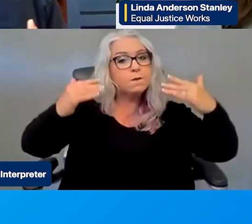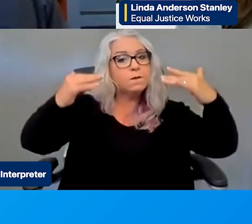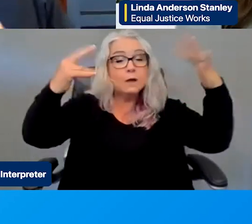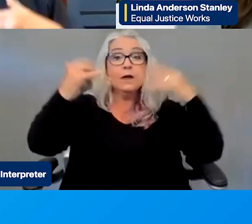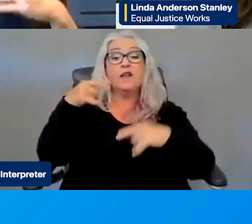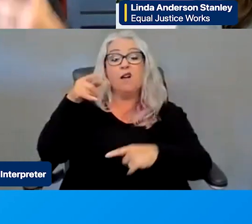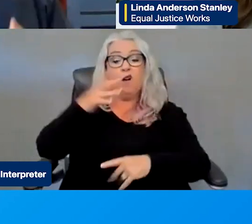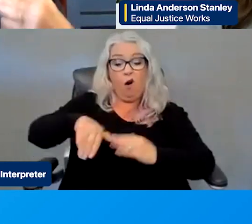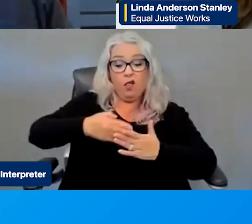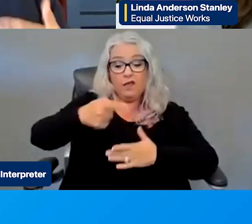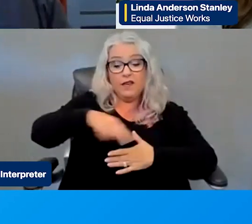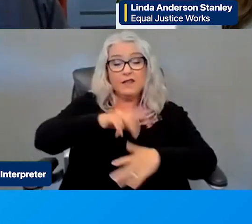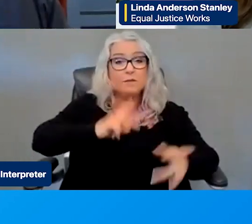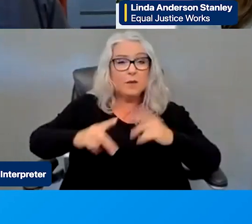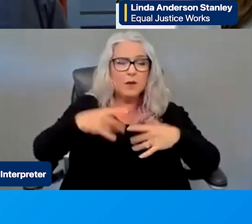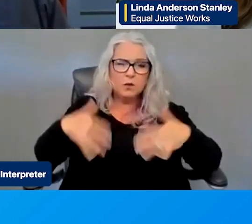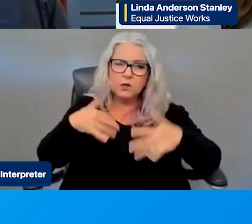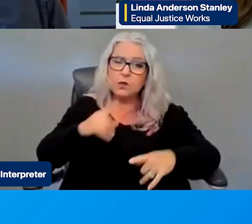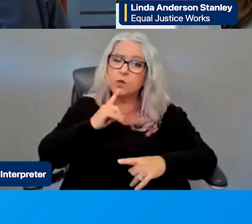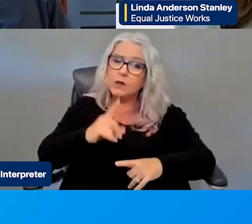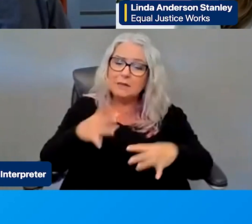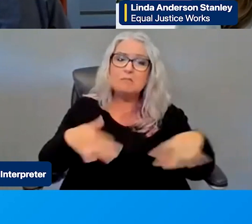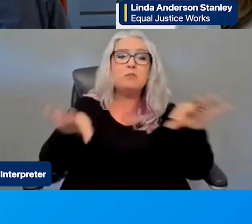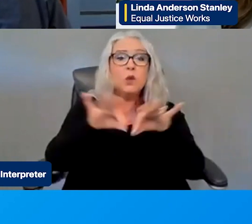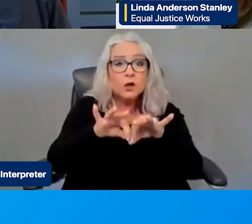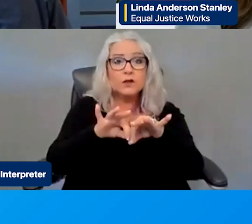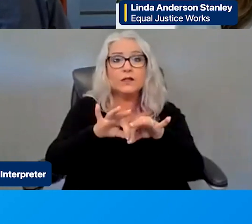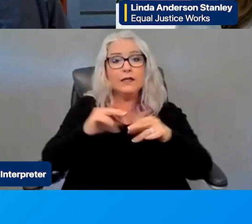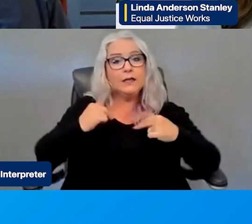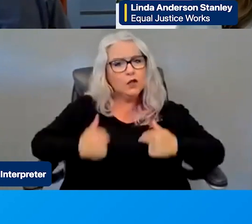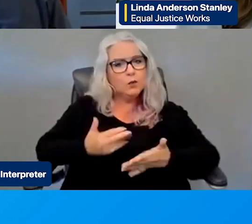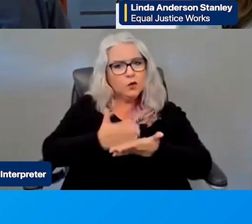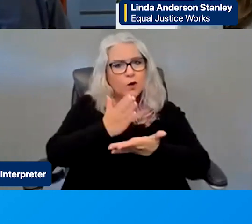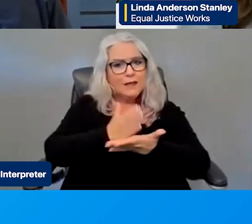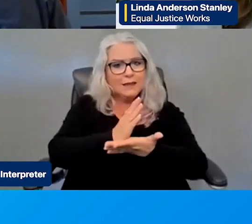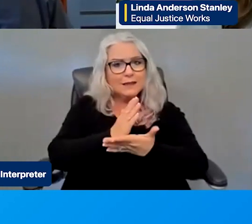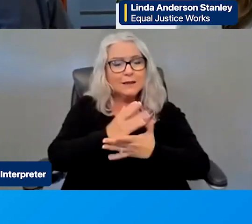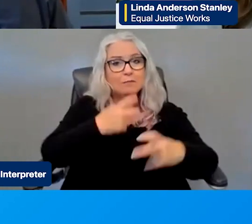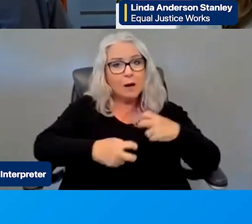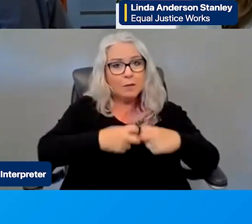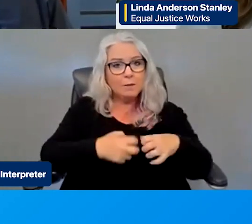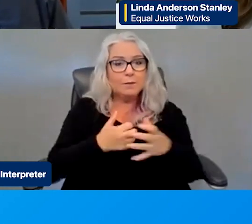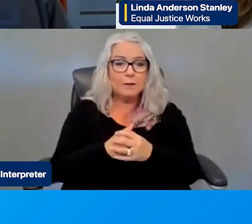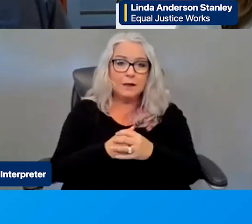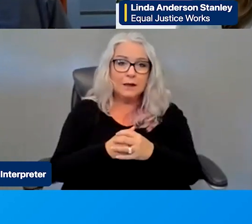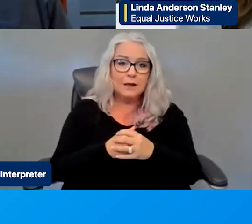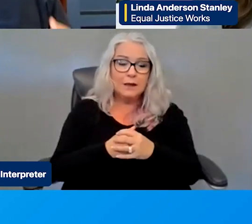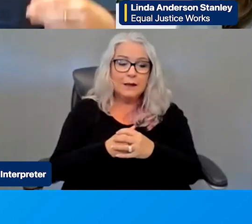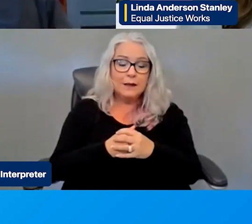is such a critical human rights issue. And that along with getting some